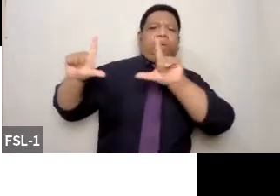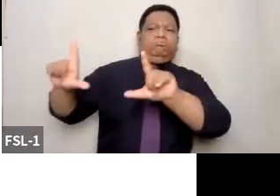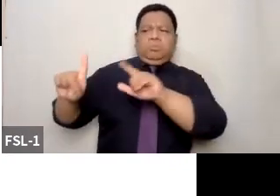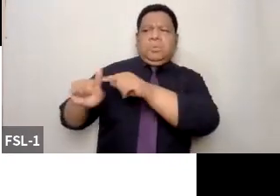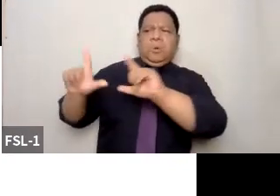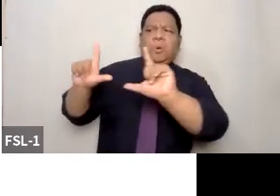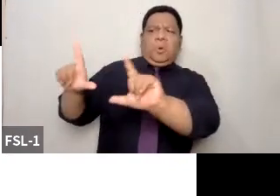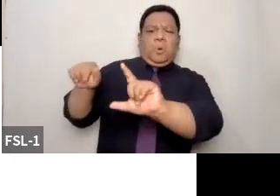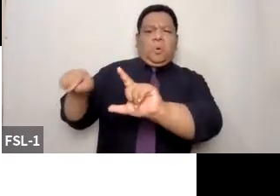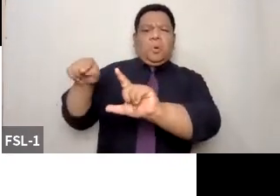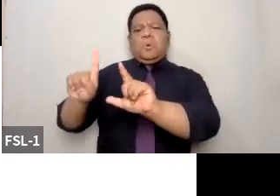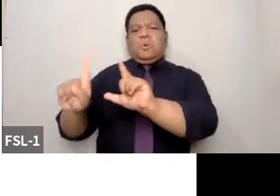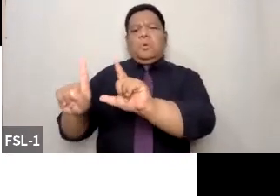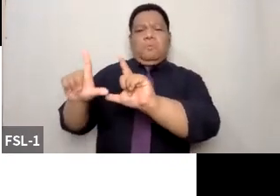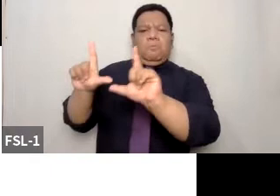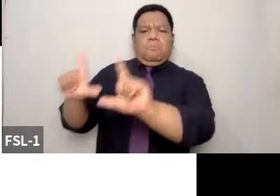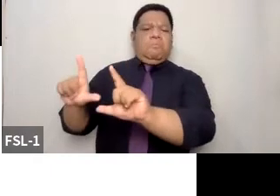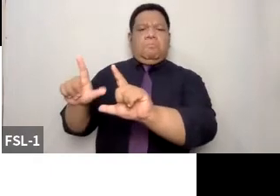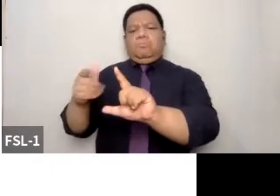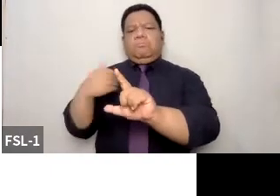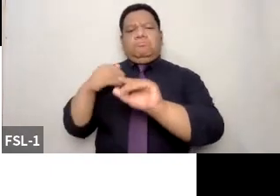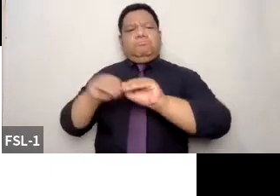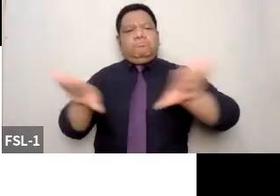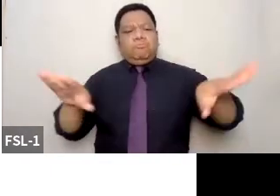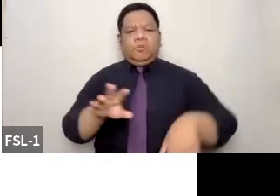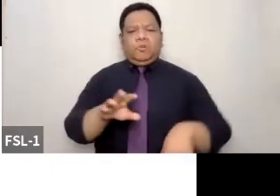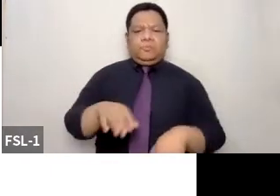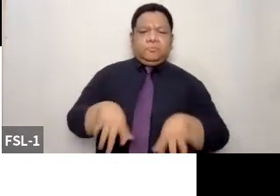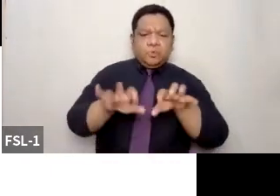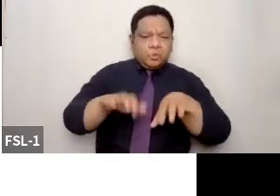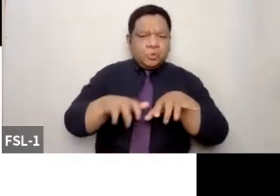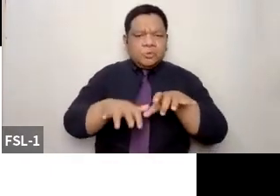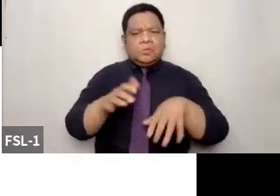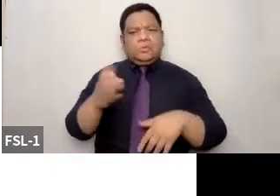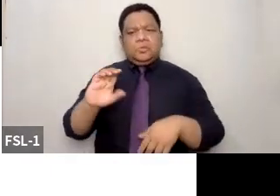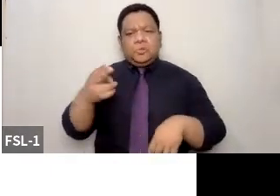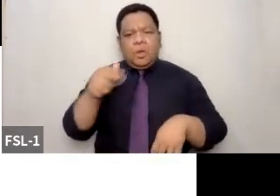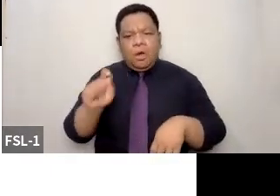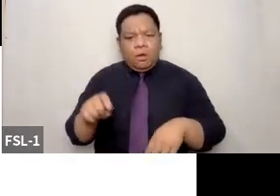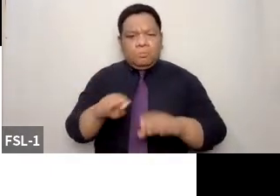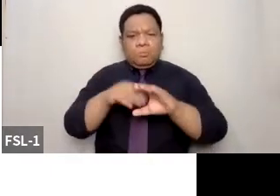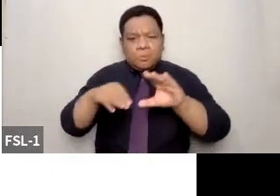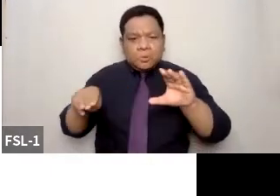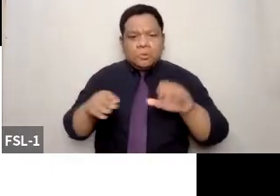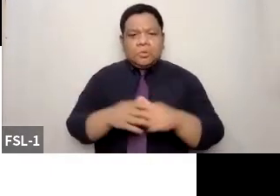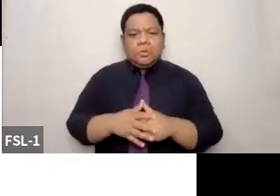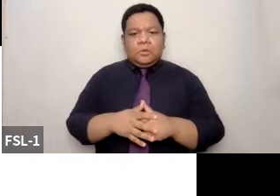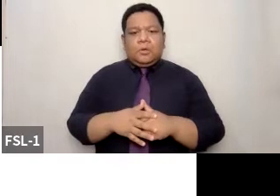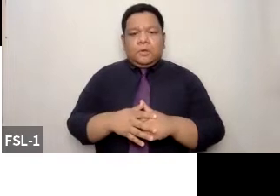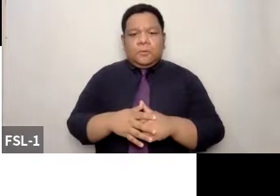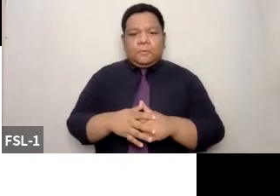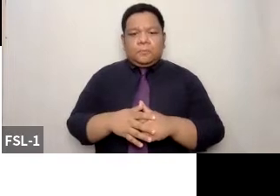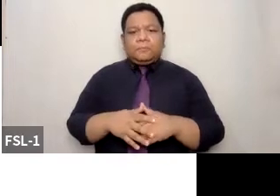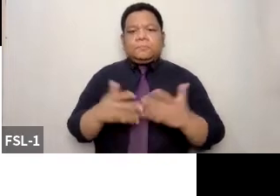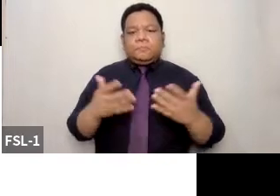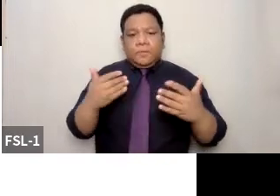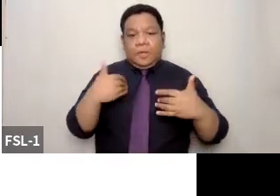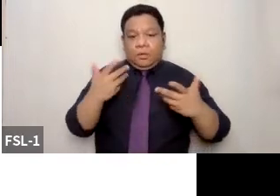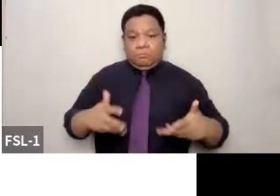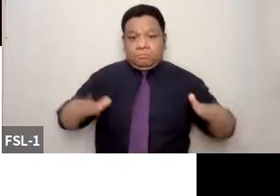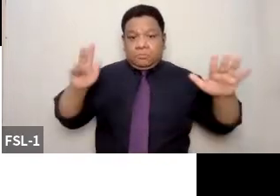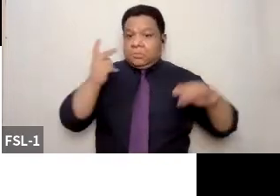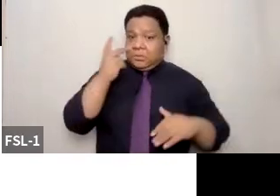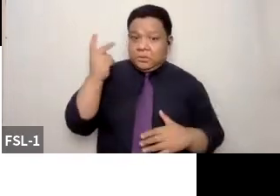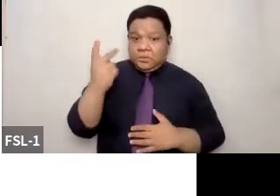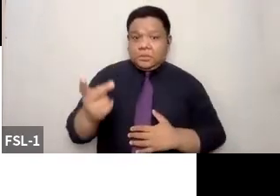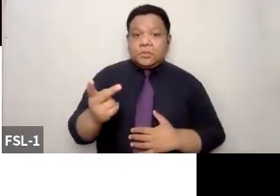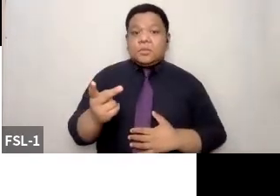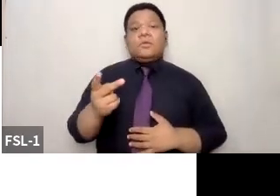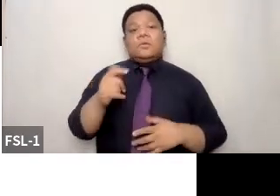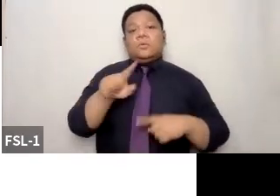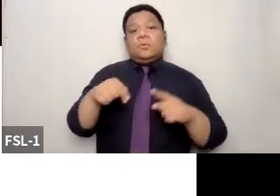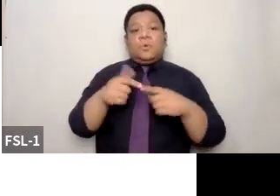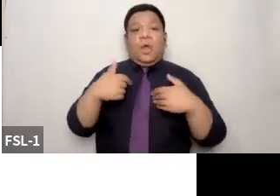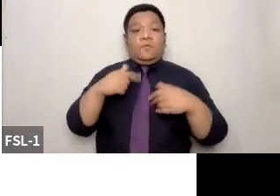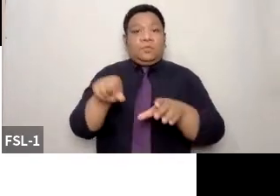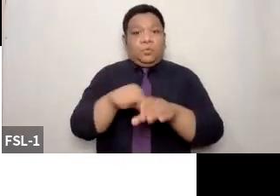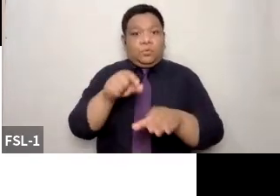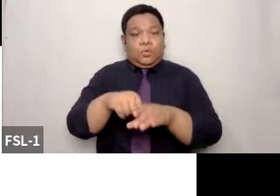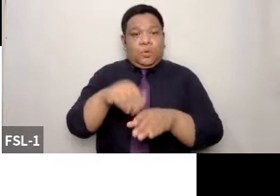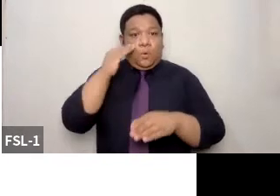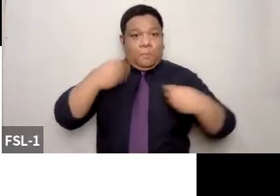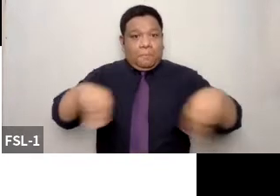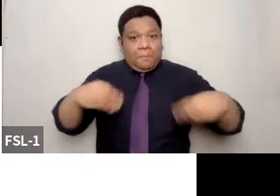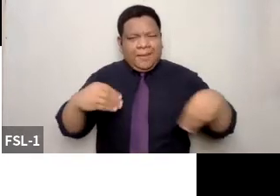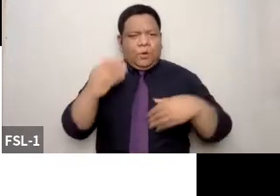or if your barangay circulates warning signs that this person is a shoplifter on your Viber chat groups or your GCs as a bad person, then if you see him when you do your groceries, you know that you should avoid him.